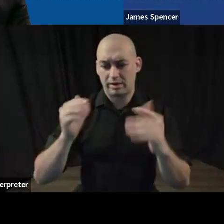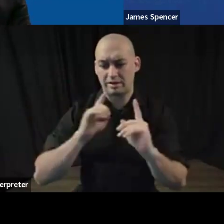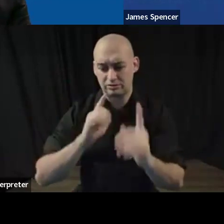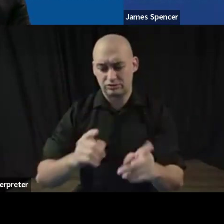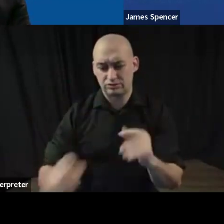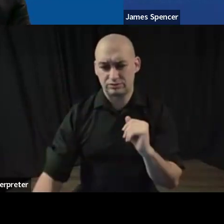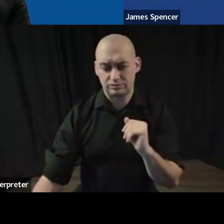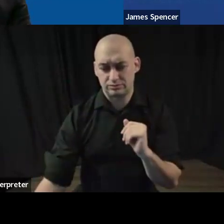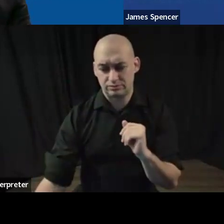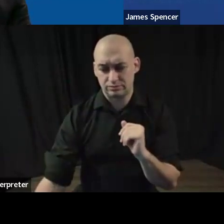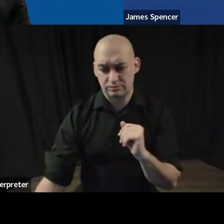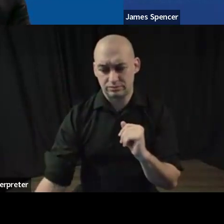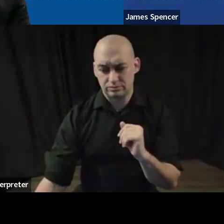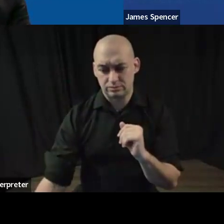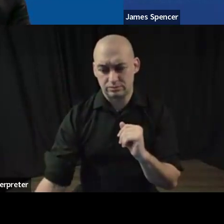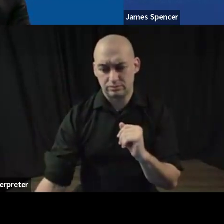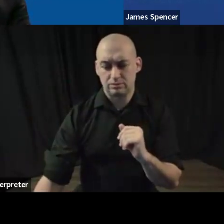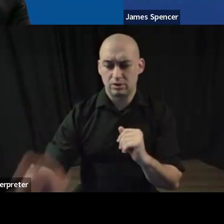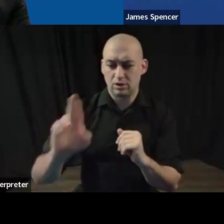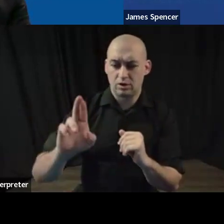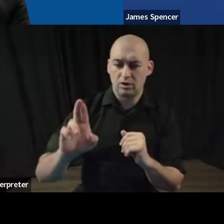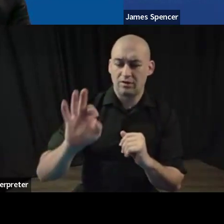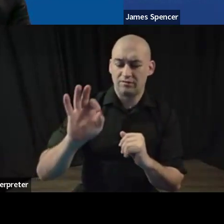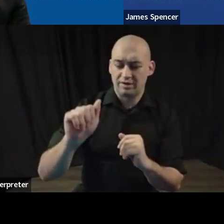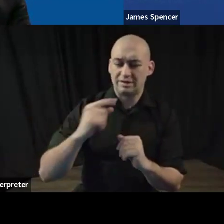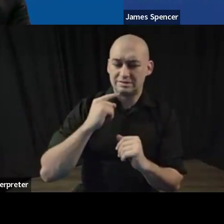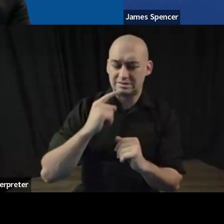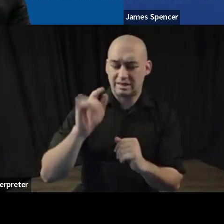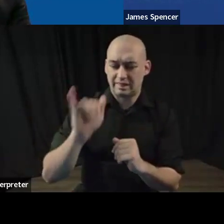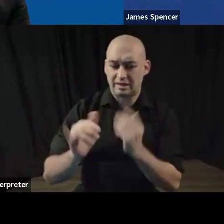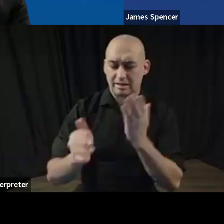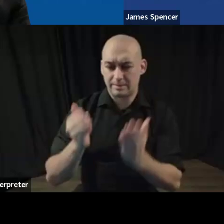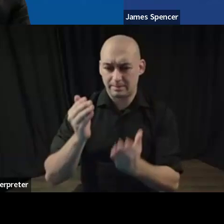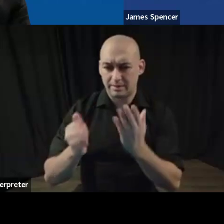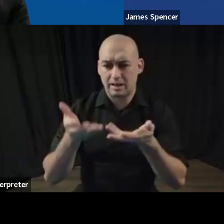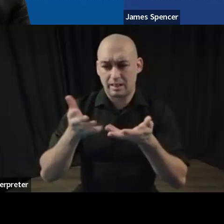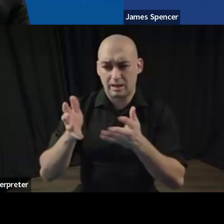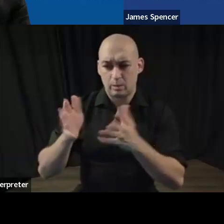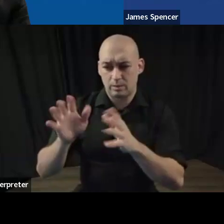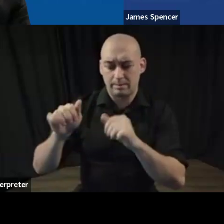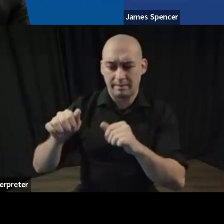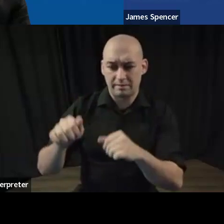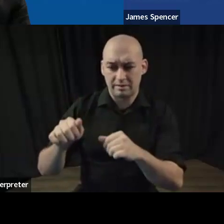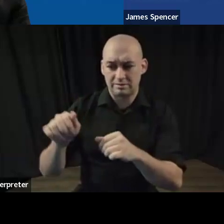the RFA clearly states that there may be some allowability of in state travel, but